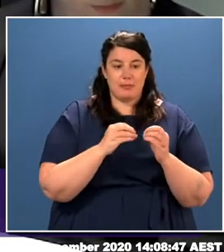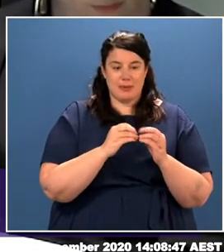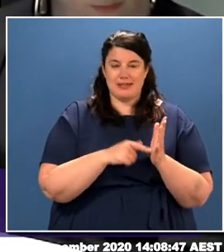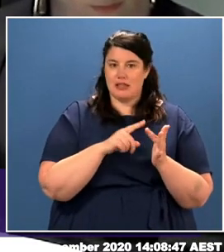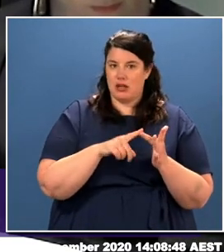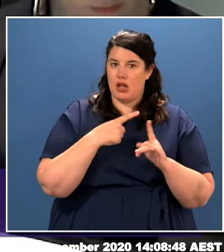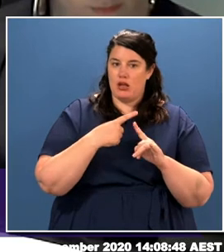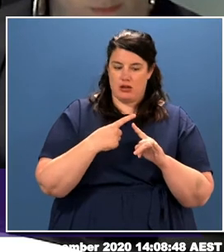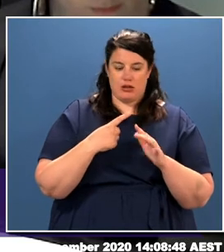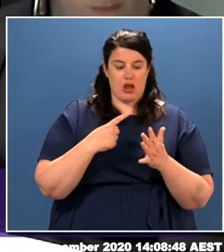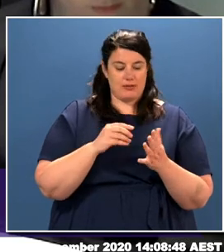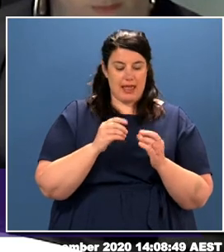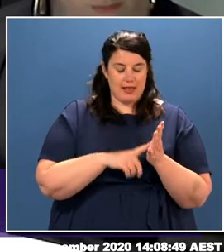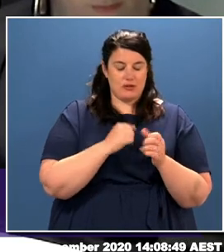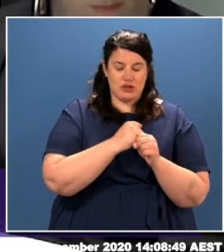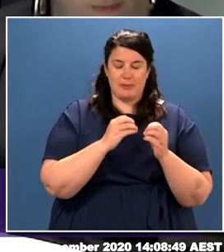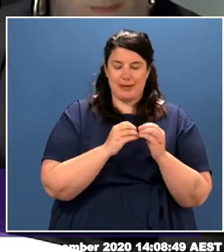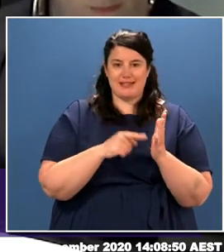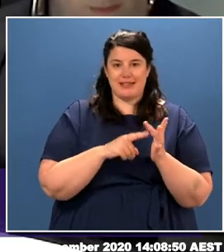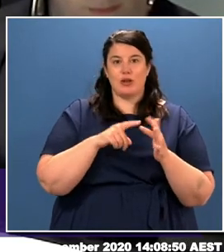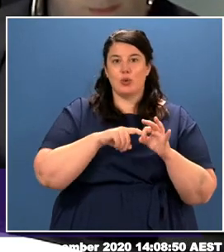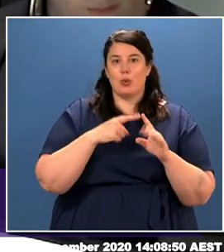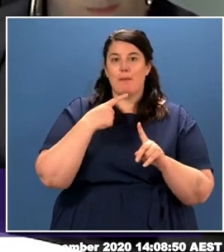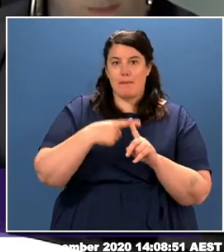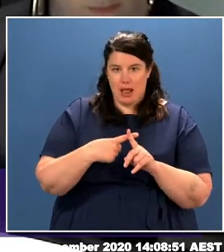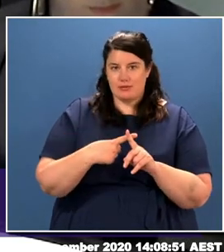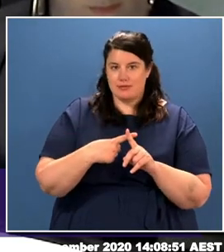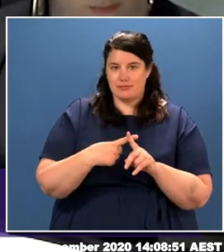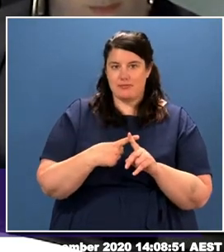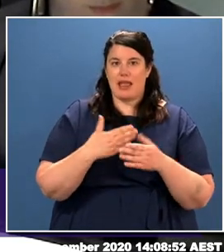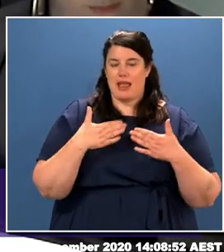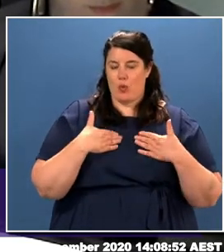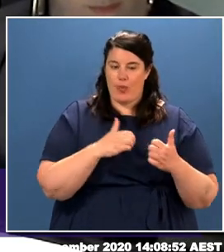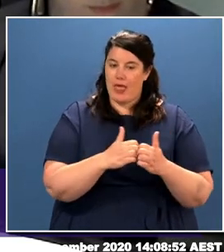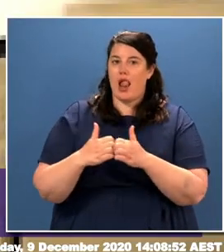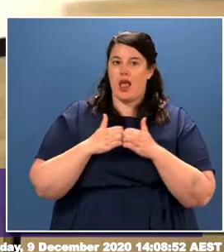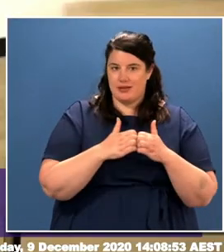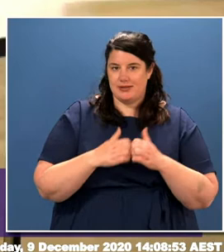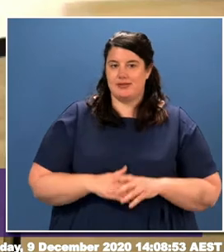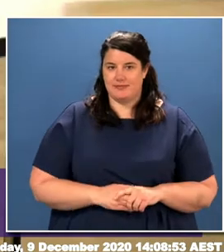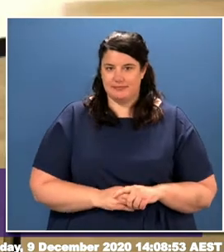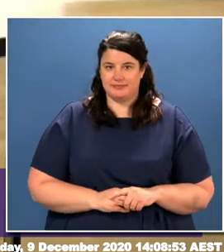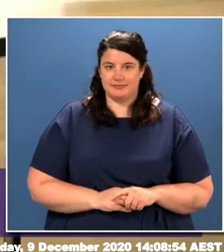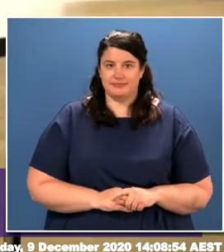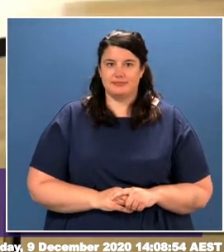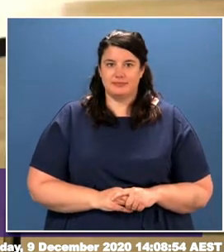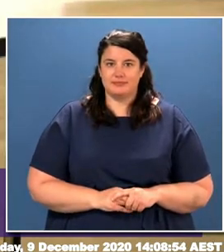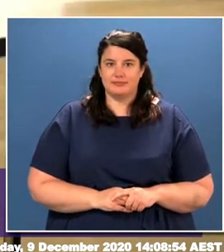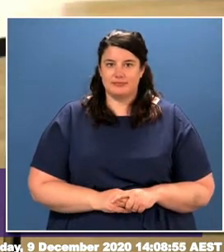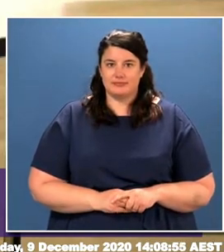Health Australia. Thank you. I might turn to Mr Comensoli now and I just wanted to explore a little bit